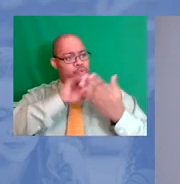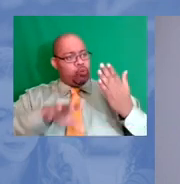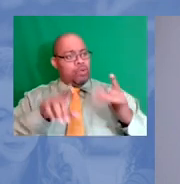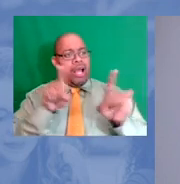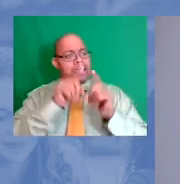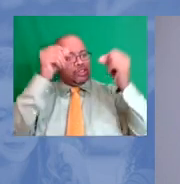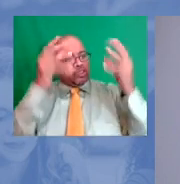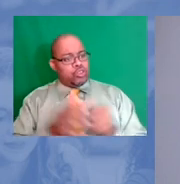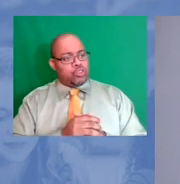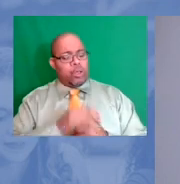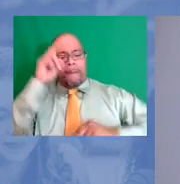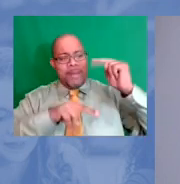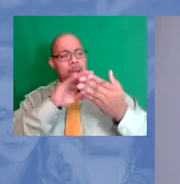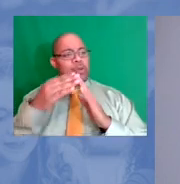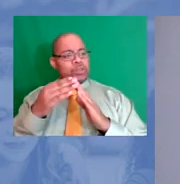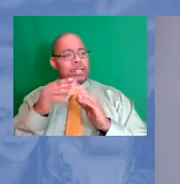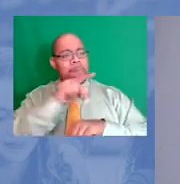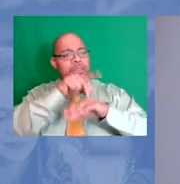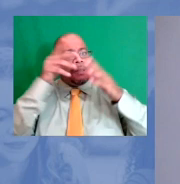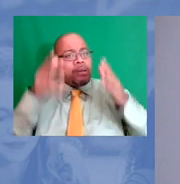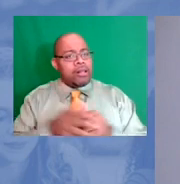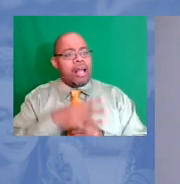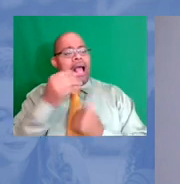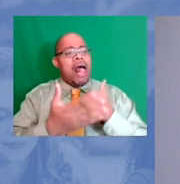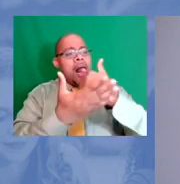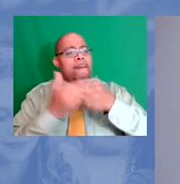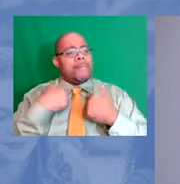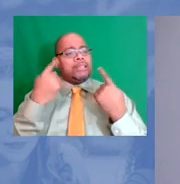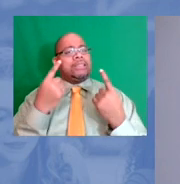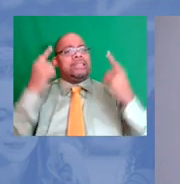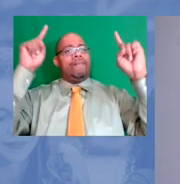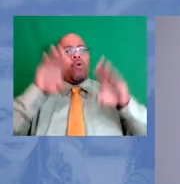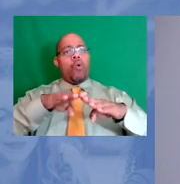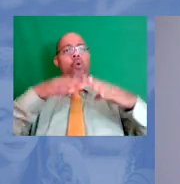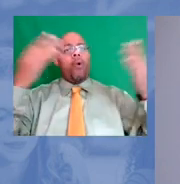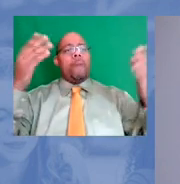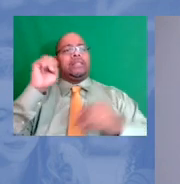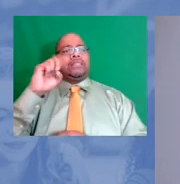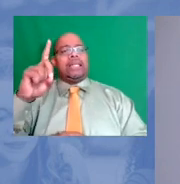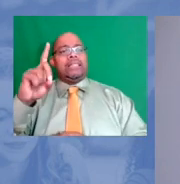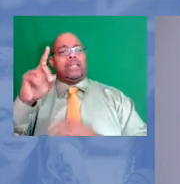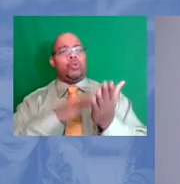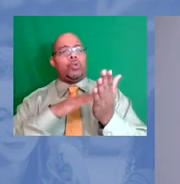AS A PRINCIPAL, AND ME SUCCESSFULLY REOPEN SAN DIEGO SCHOOLS THIS APRIL WITH THE FOCUS